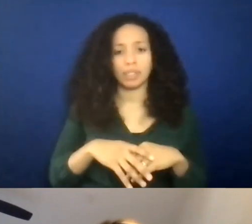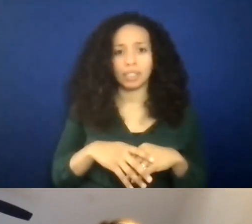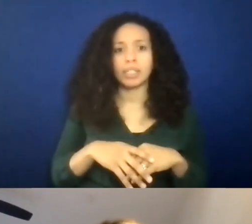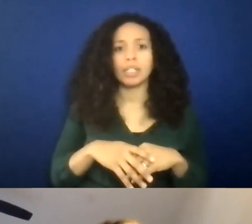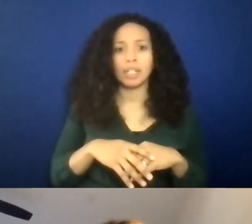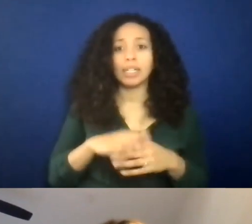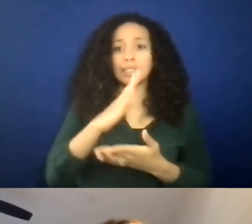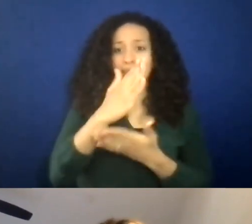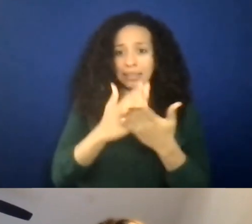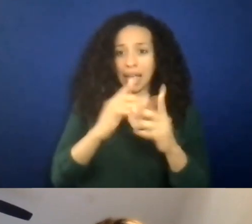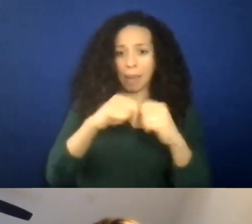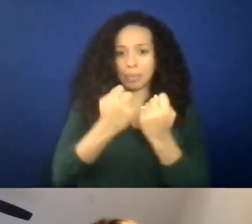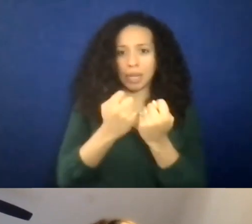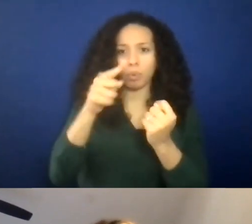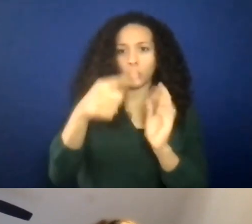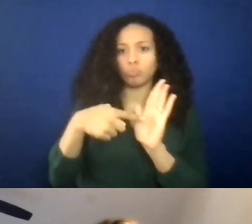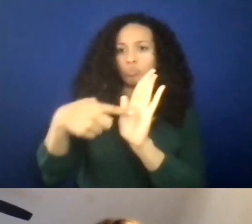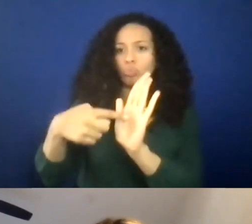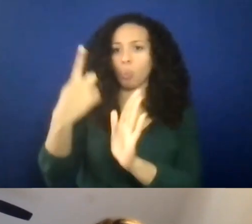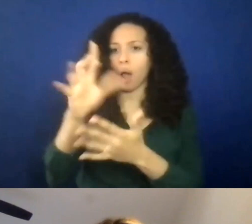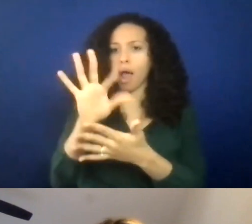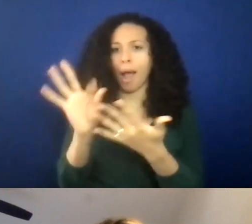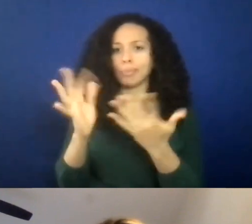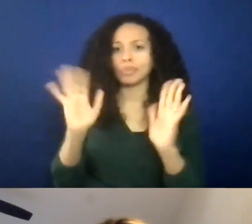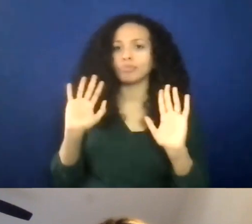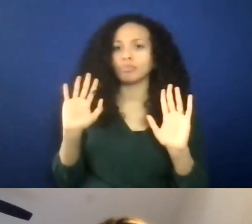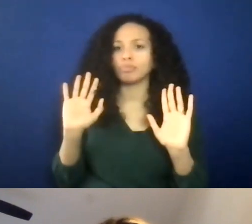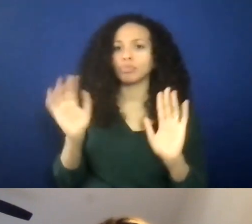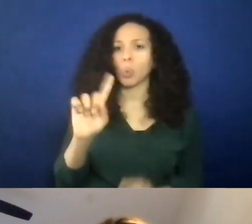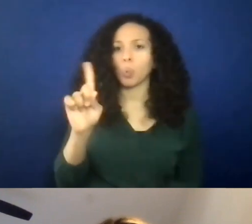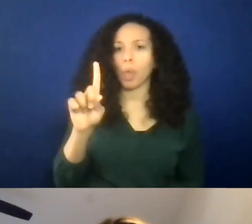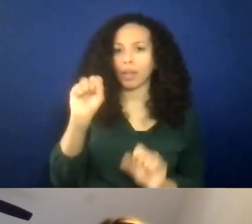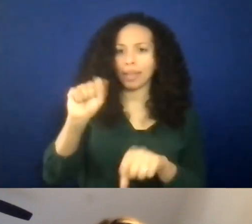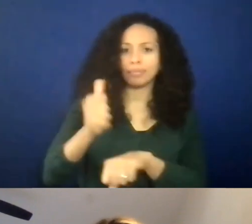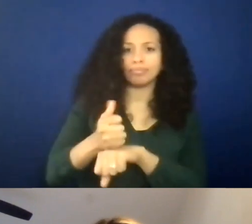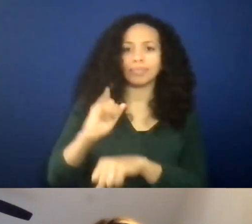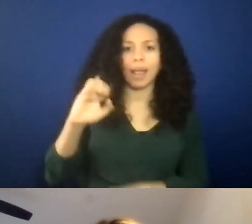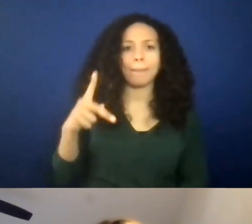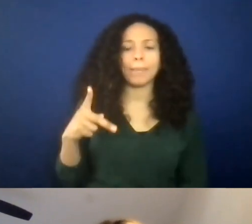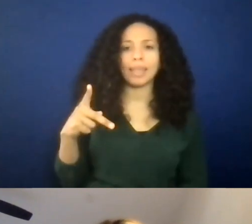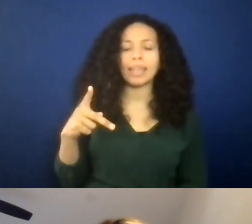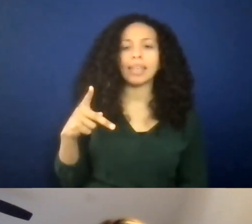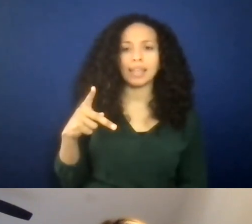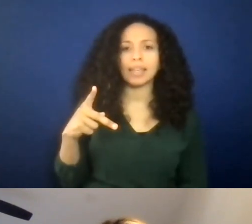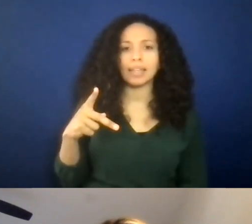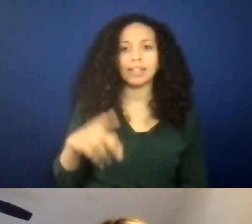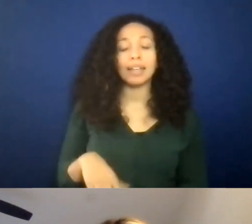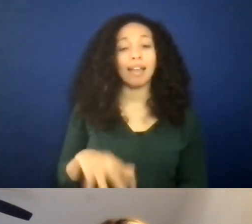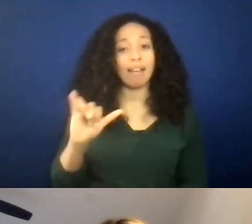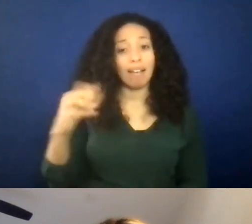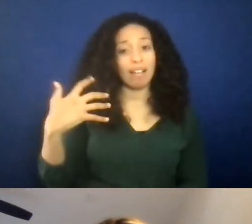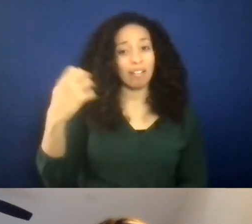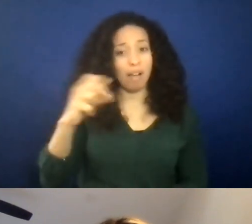one option for where the IEP would be delivered and as Tawny was saying, sometimes you want to